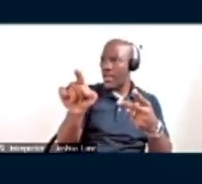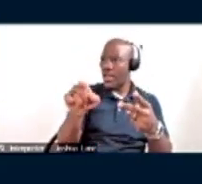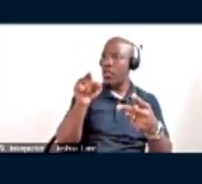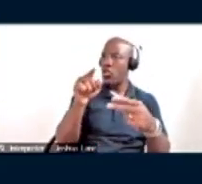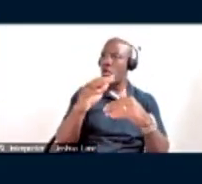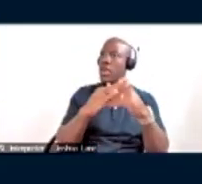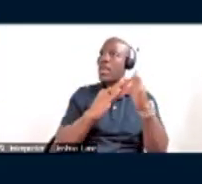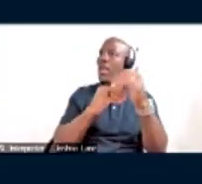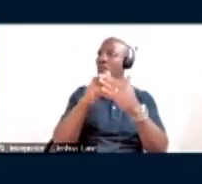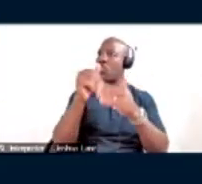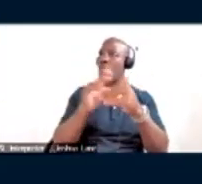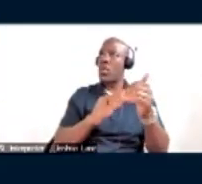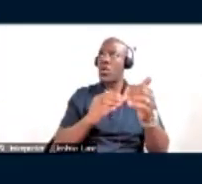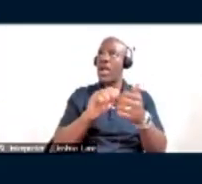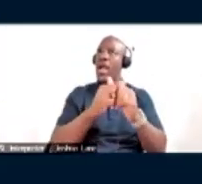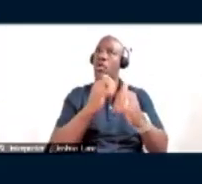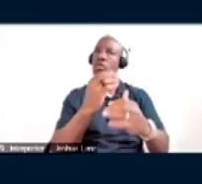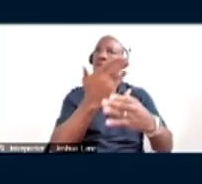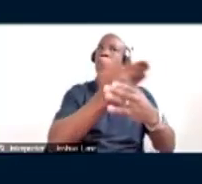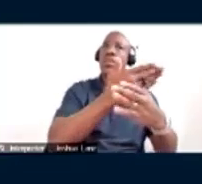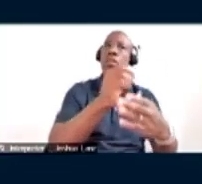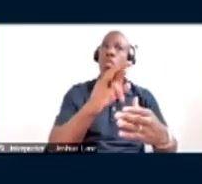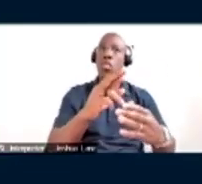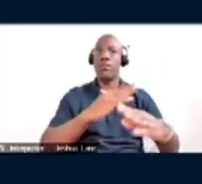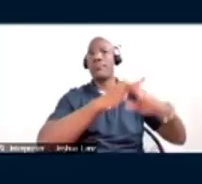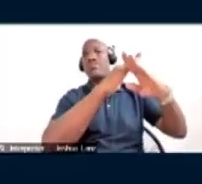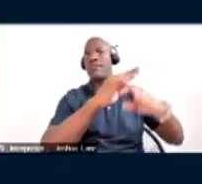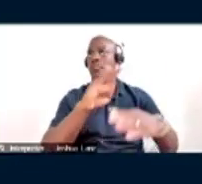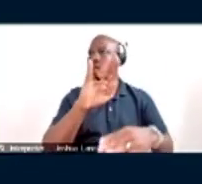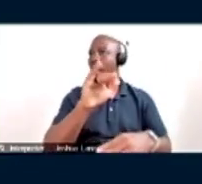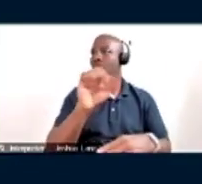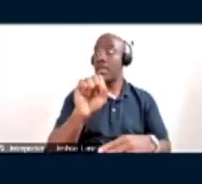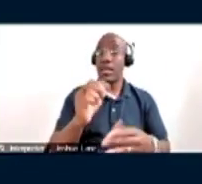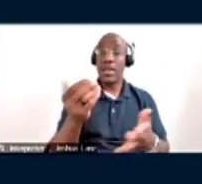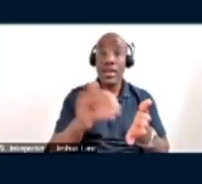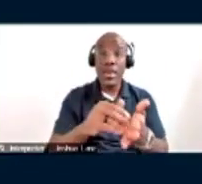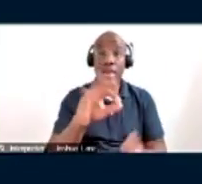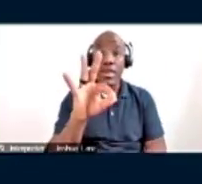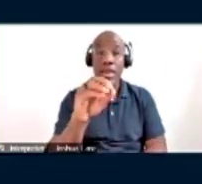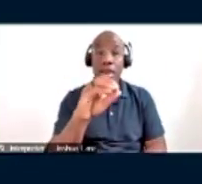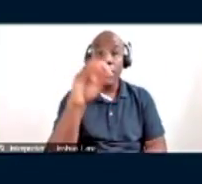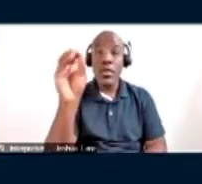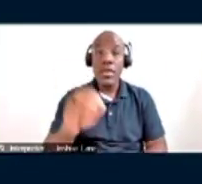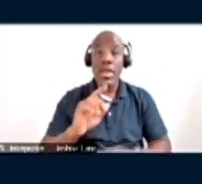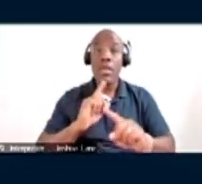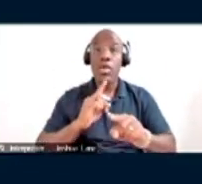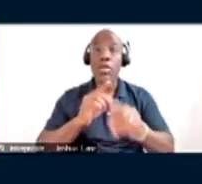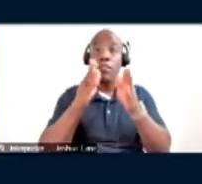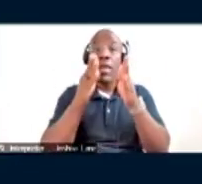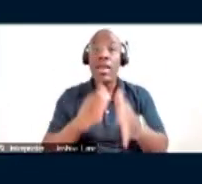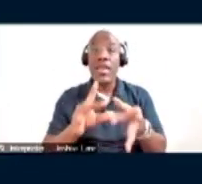Again, 90 percent of the respondents are saying that it made them significantly more comfortable in doing so.